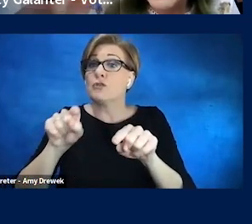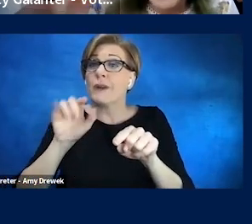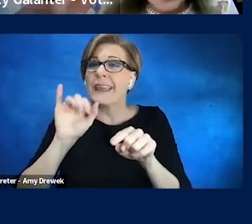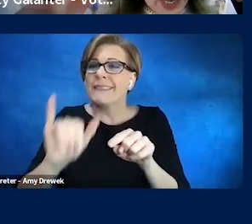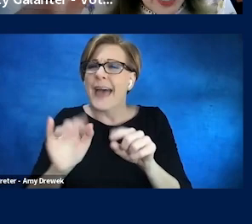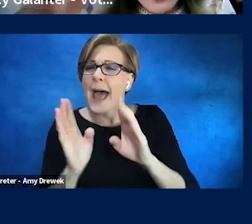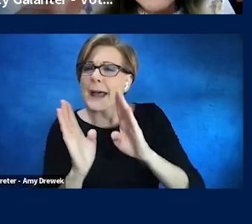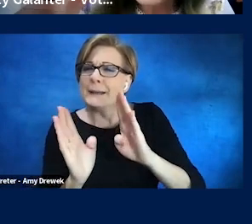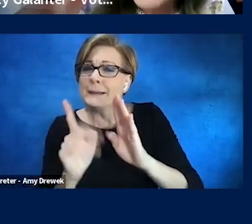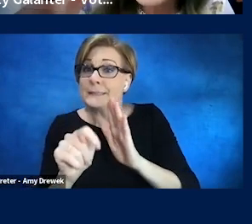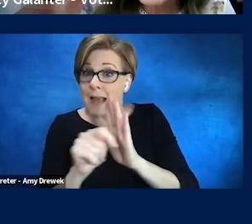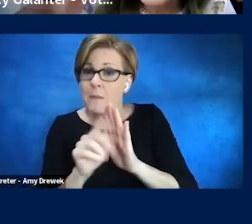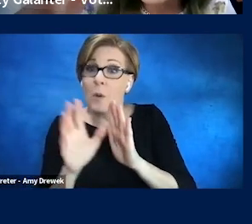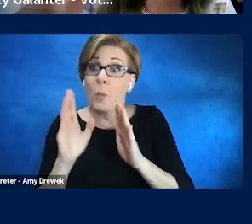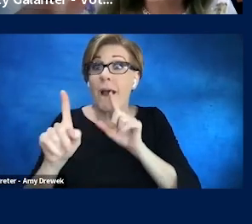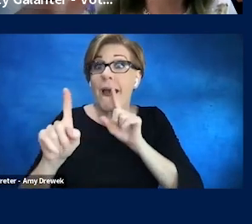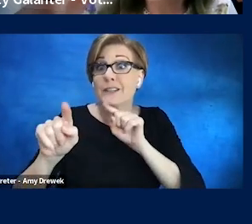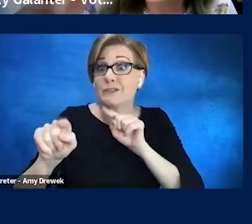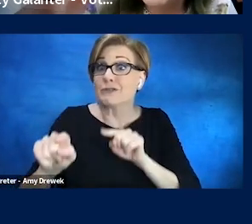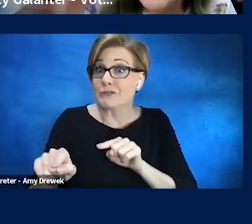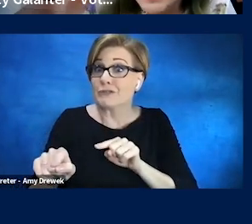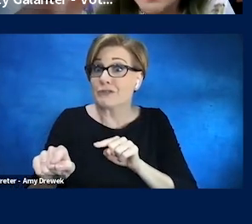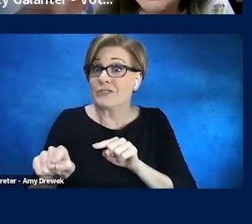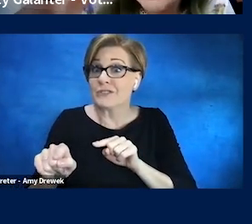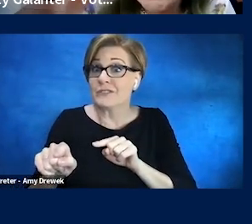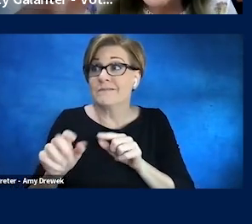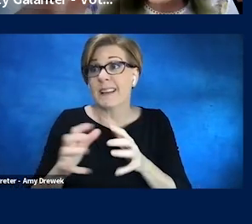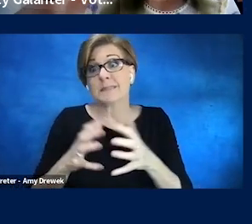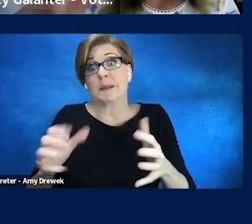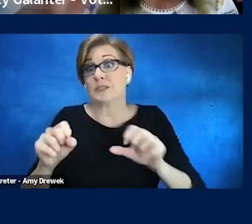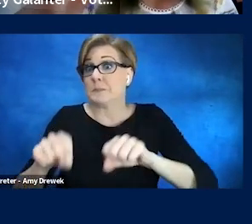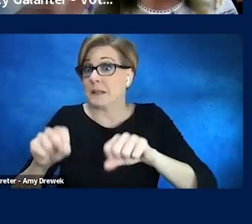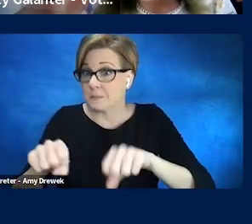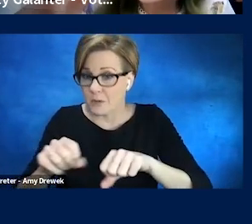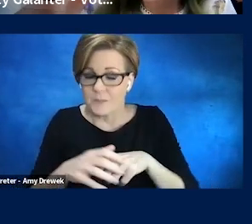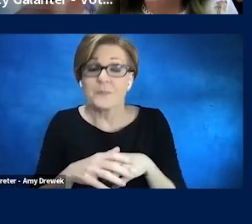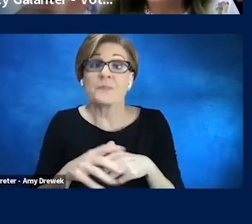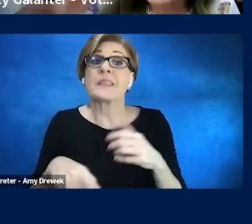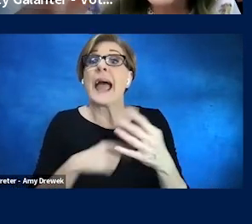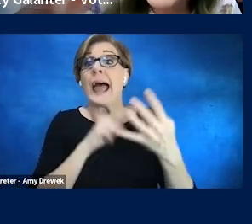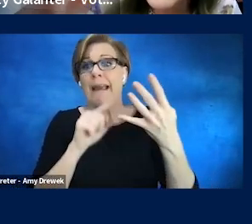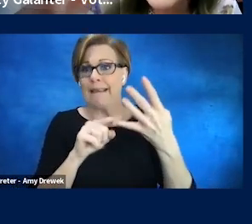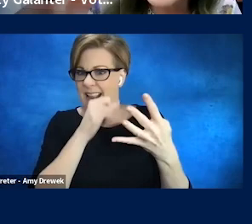time together. And then, finally I am going to wrap up. But a few reminders: this presentation